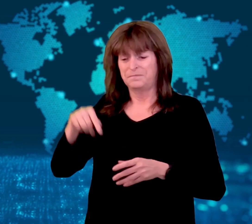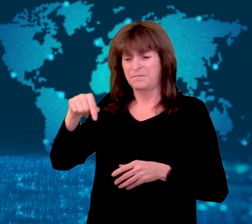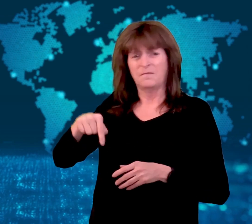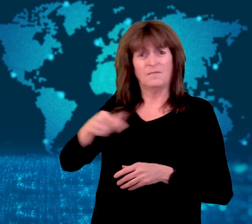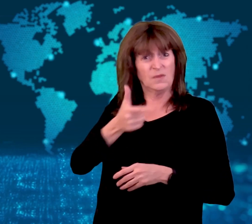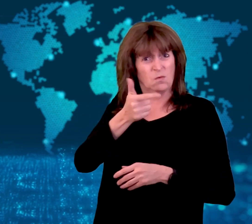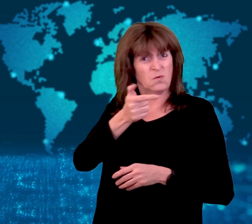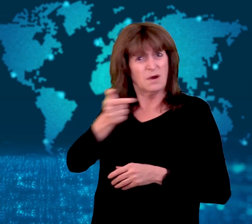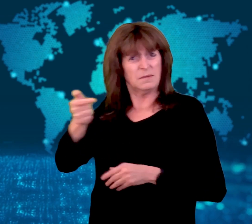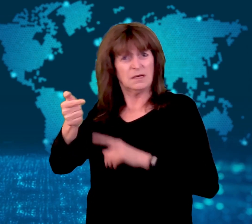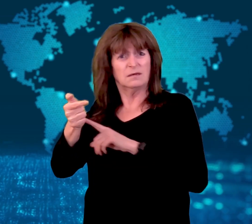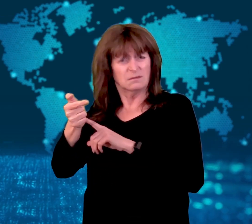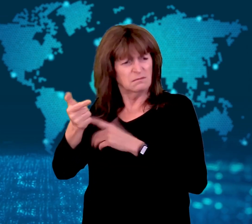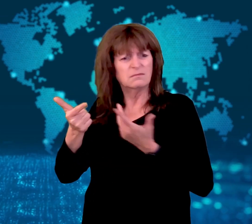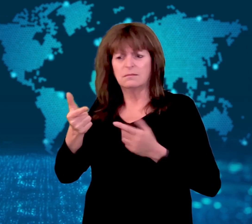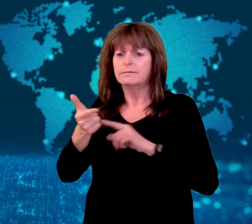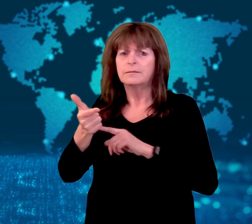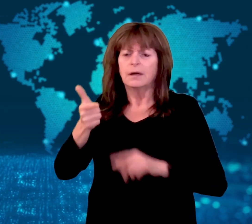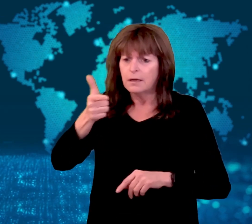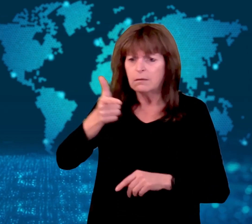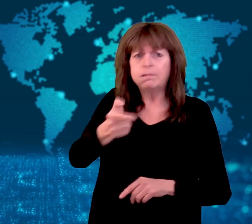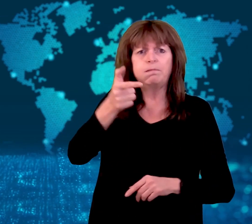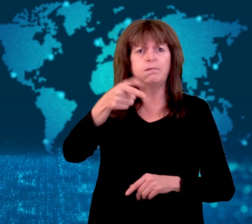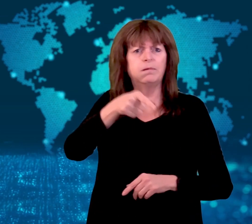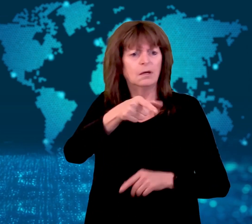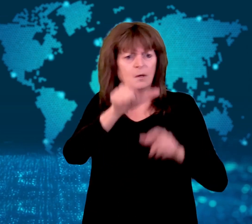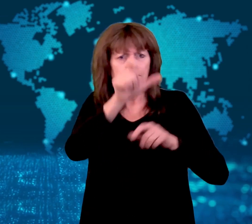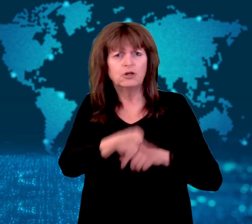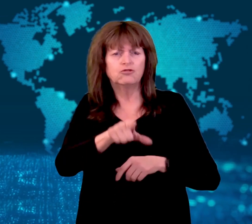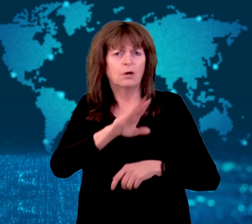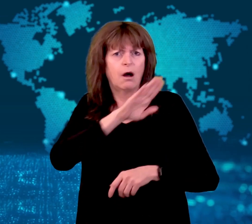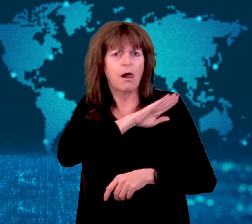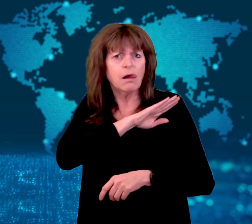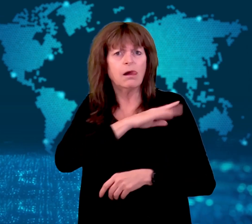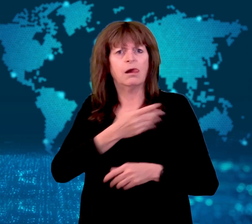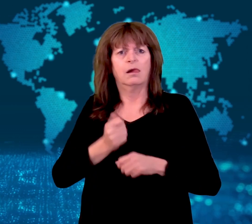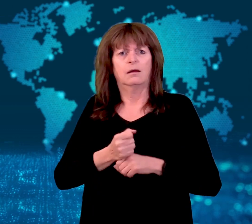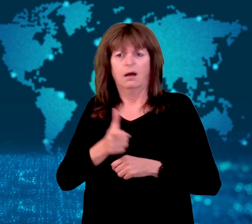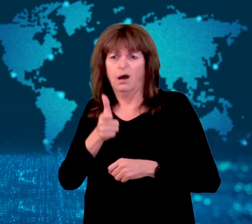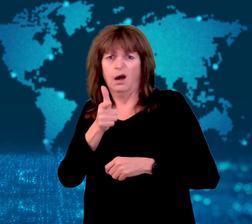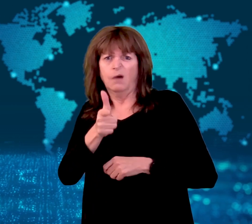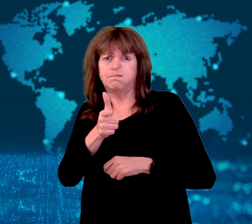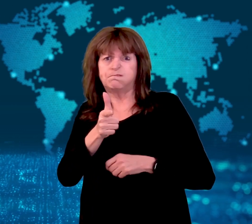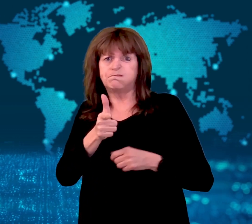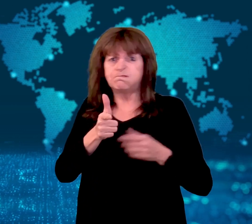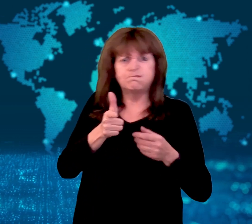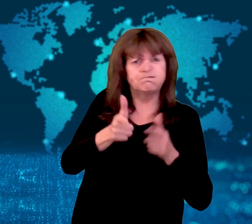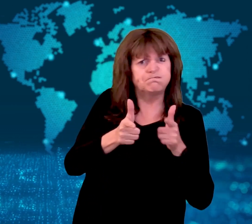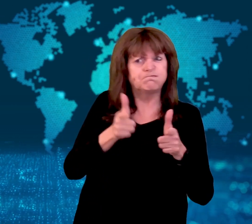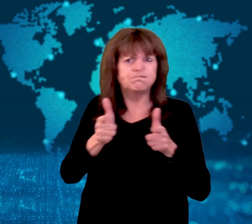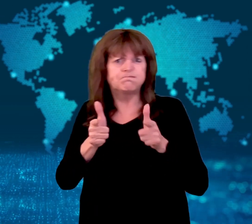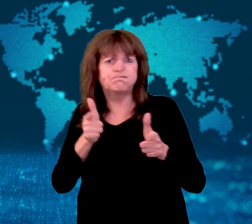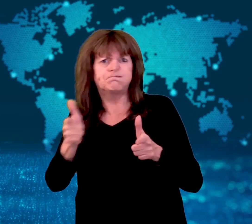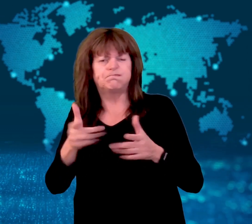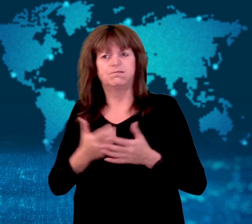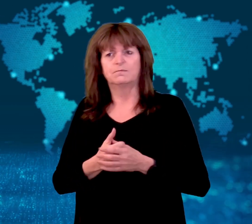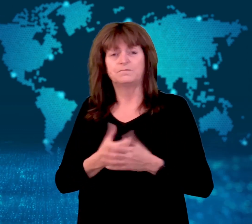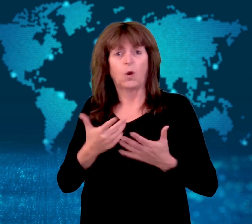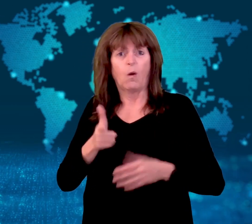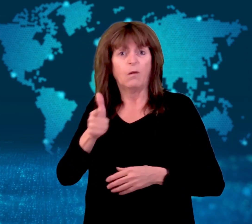can be traced back to the US.